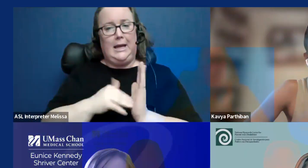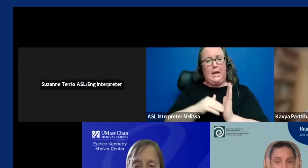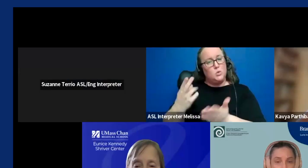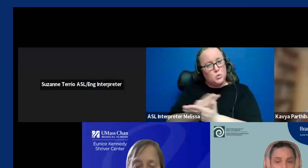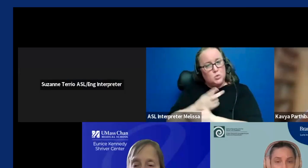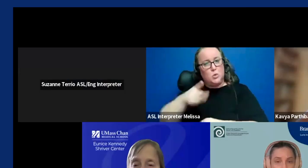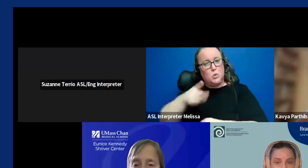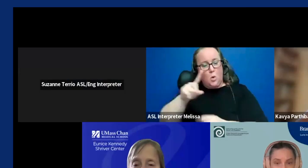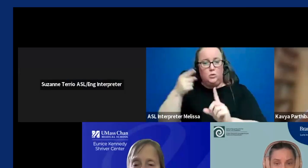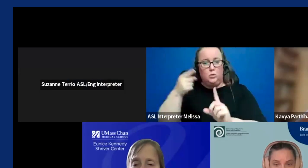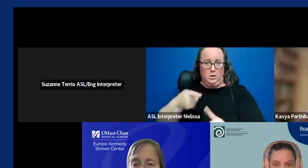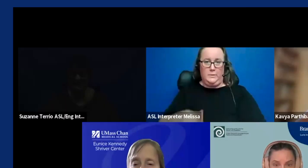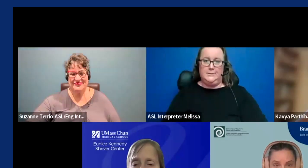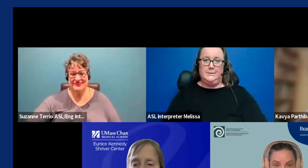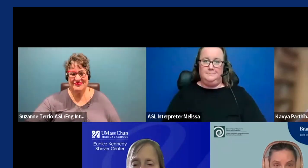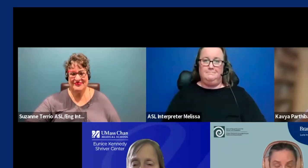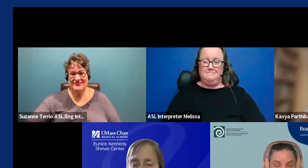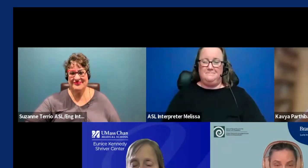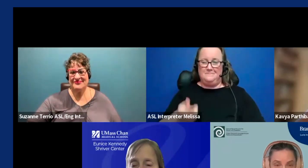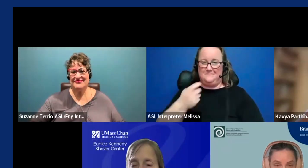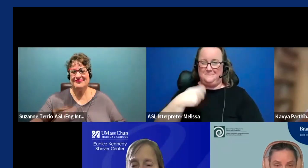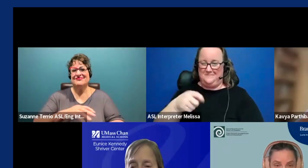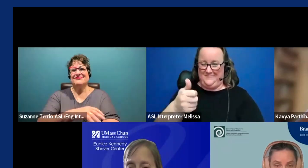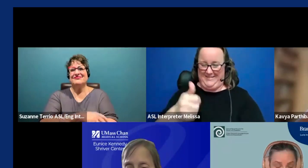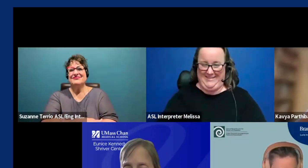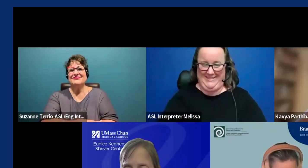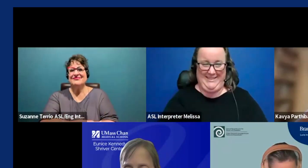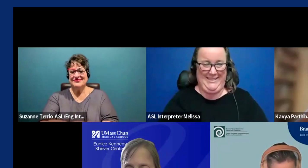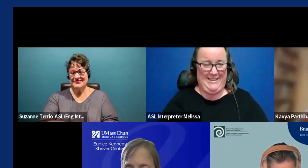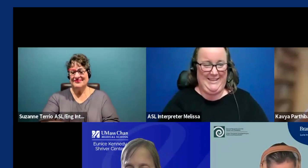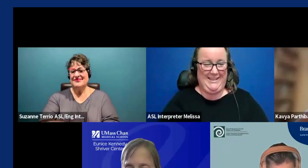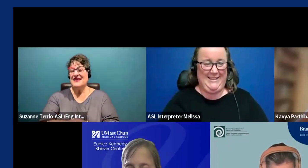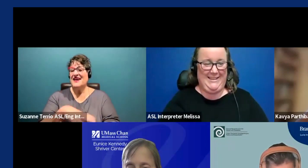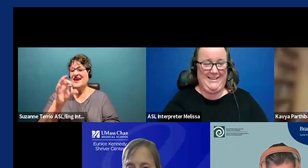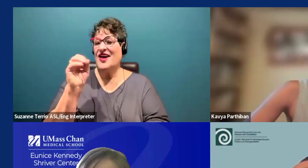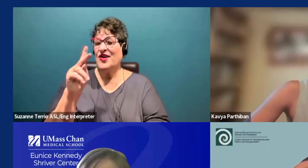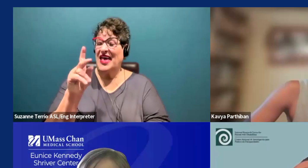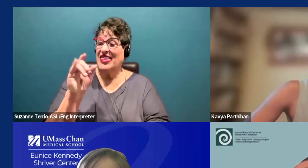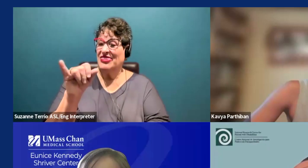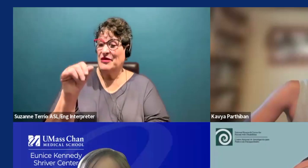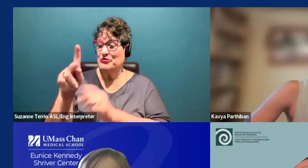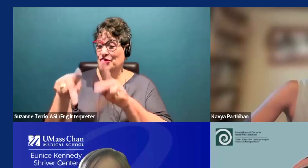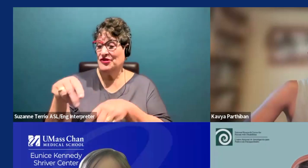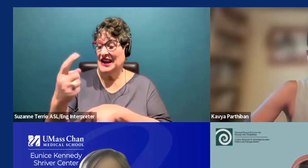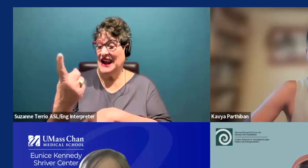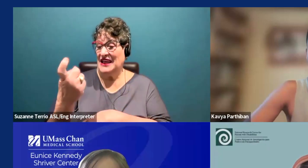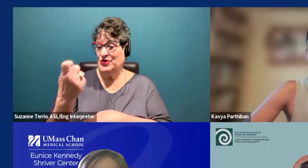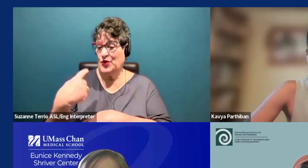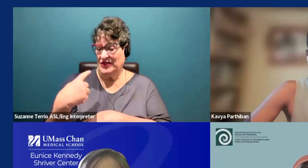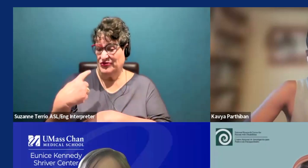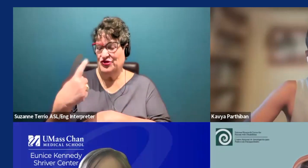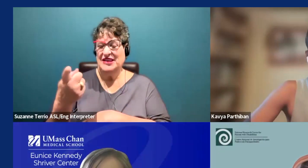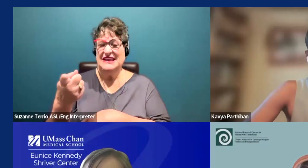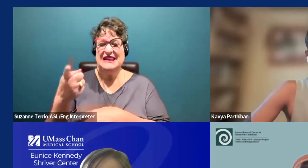Okay, so the person who asked that question about if you had